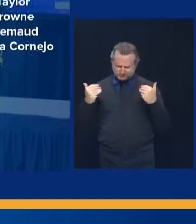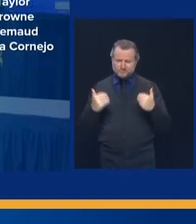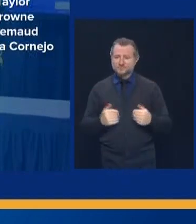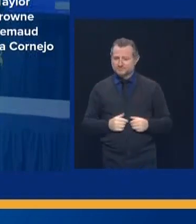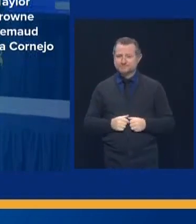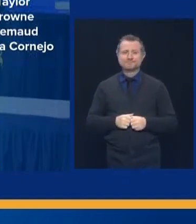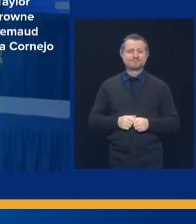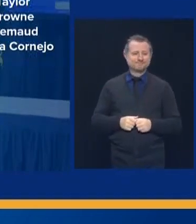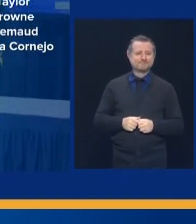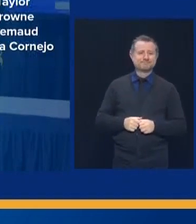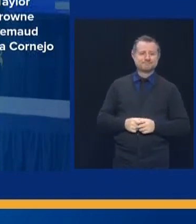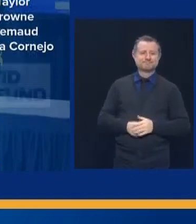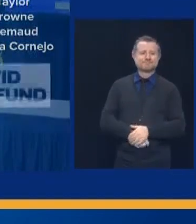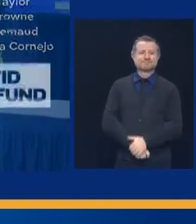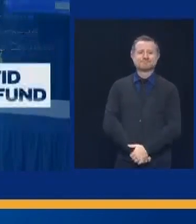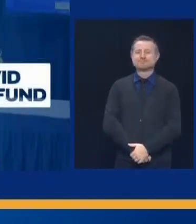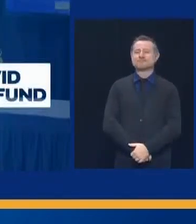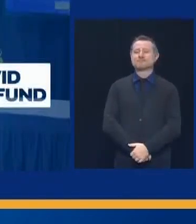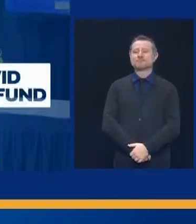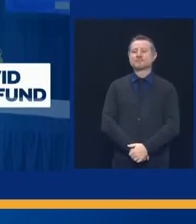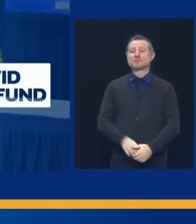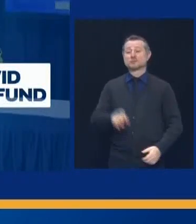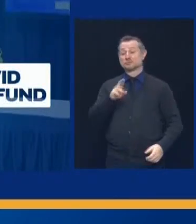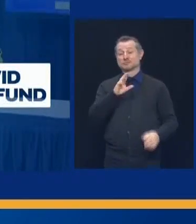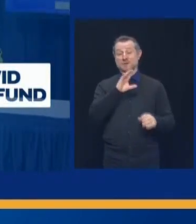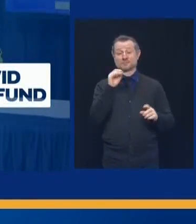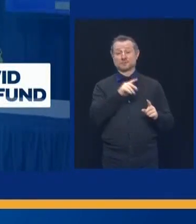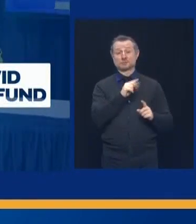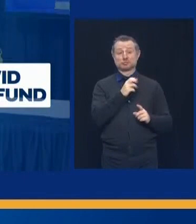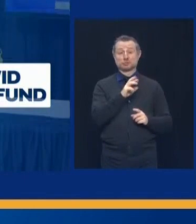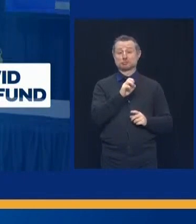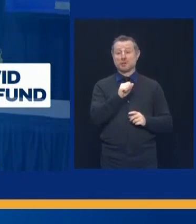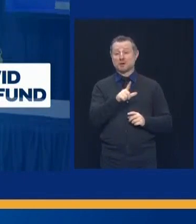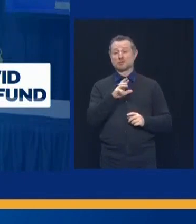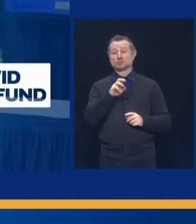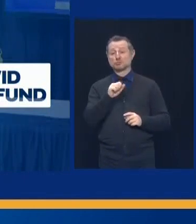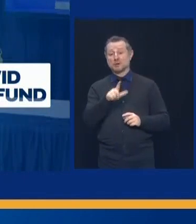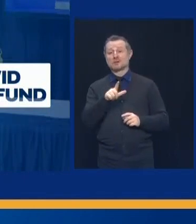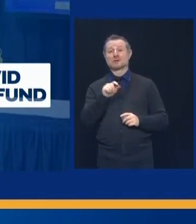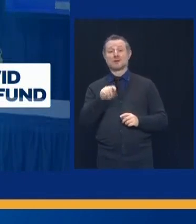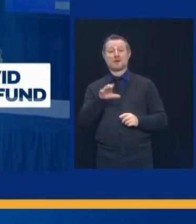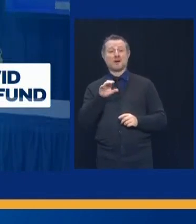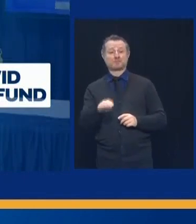AND EVERYBODY CAN USE THEIR TALENT TO HELP THE WAY.